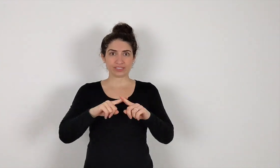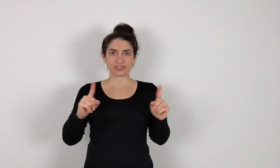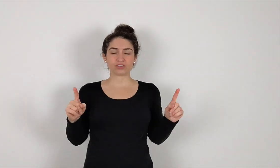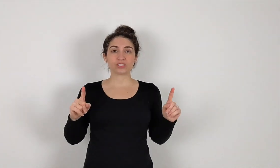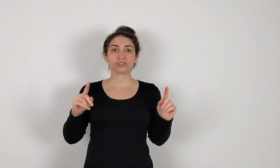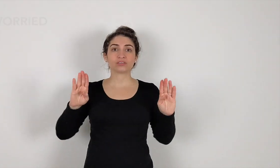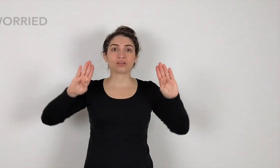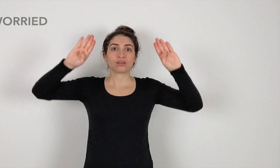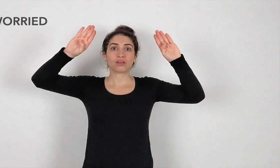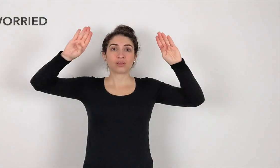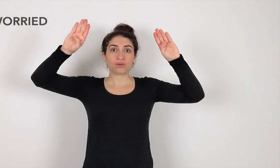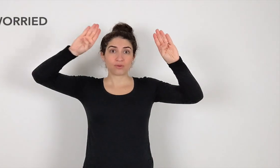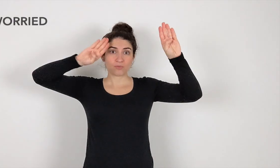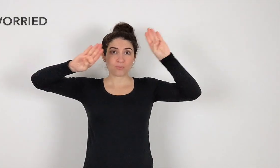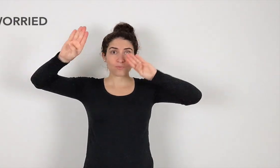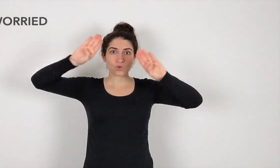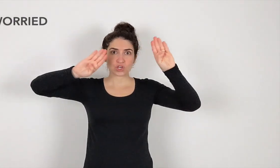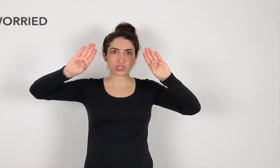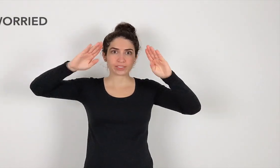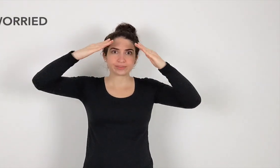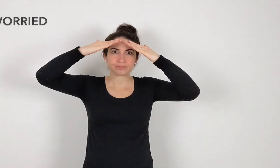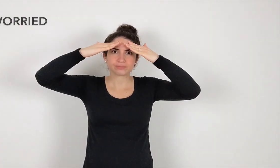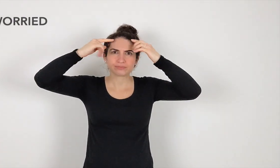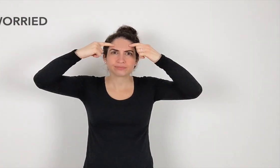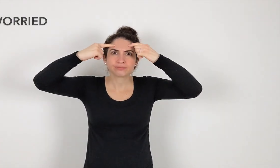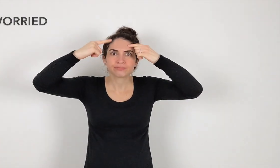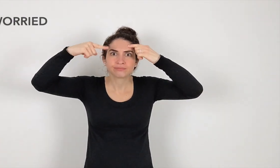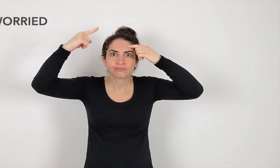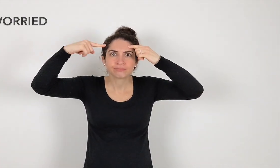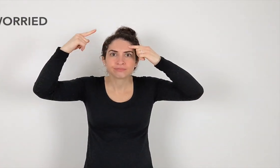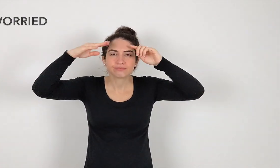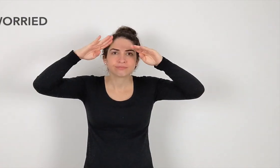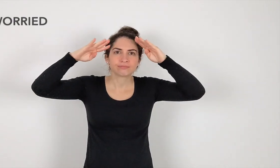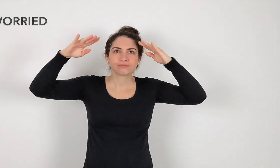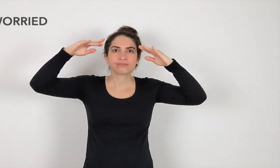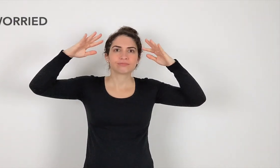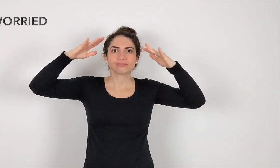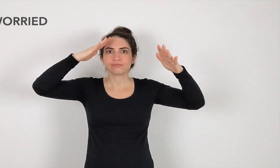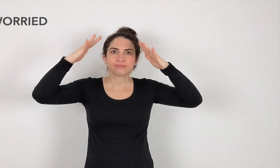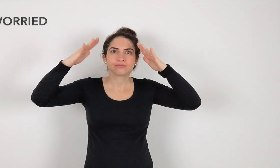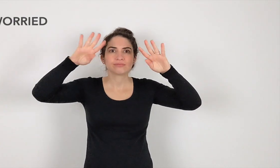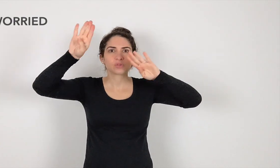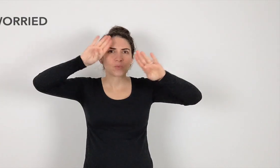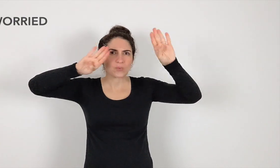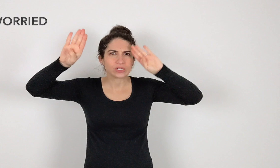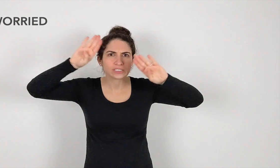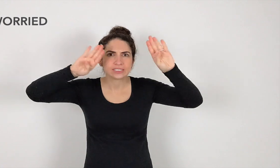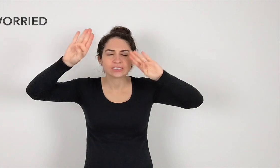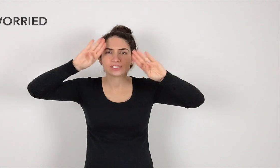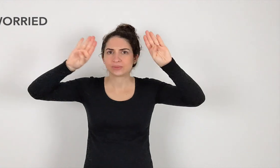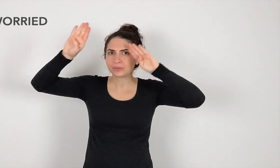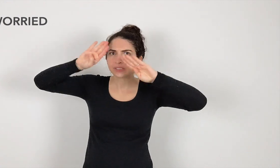Notice the difference: WORRIED is up here, like your mind is the one racing and worrying,